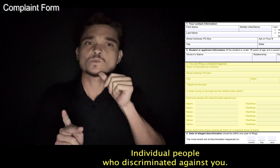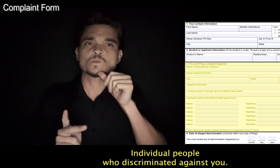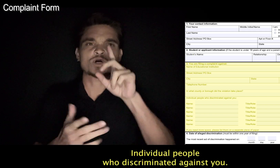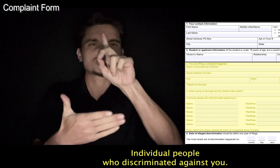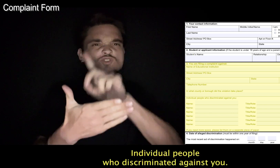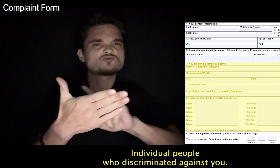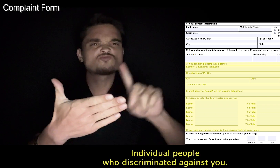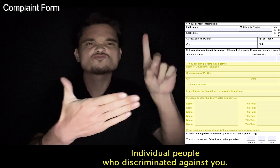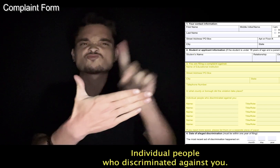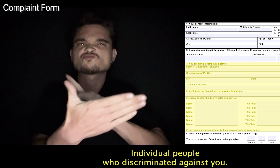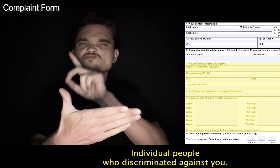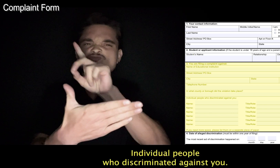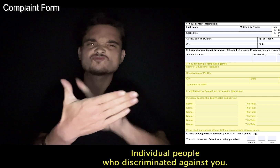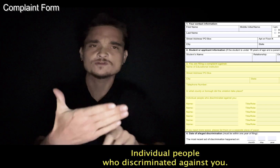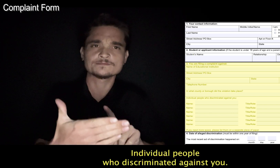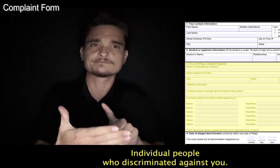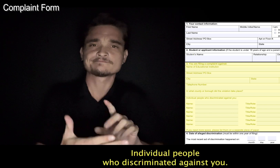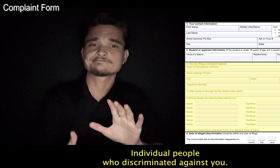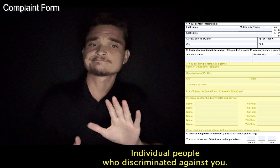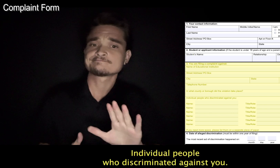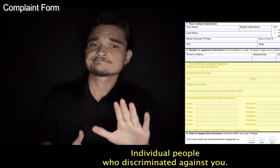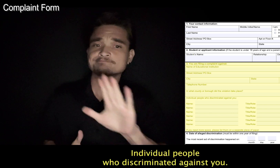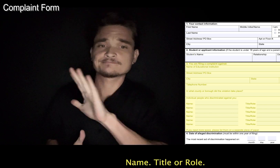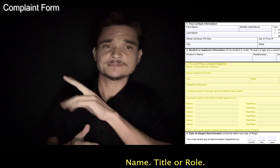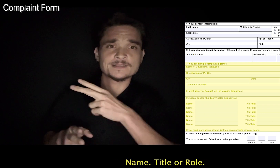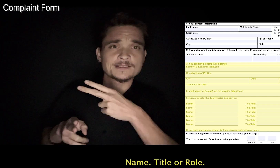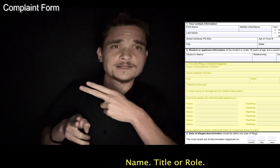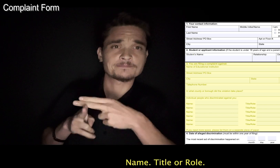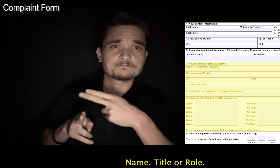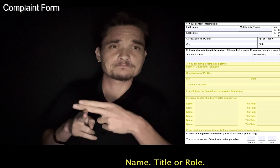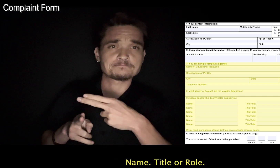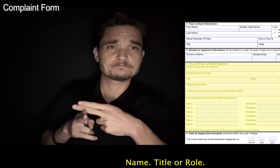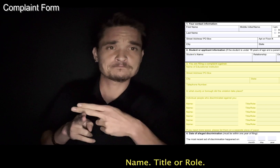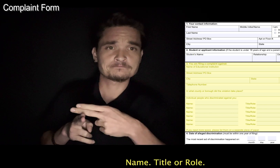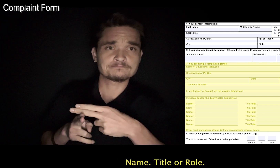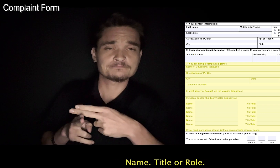Individual people who discriminated against you. Name. Title or Role.